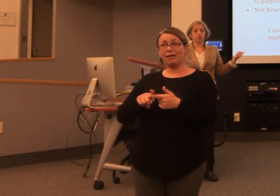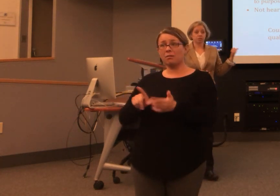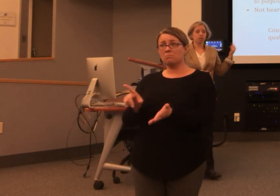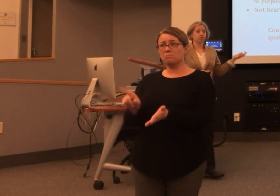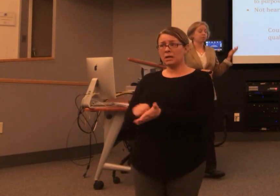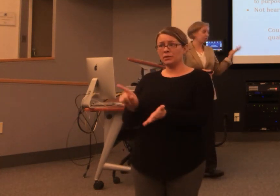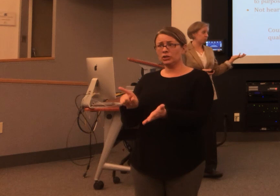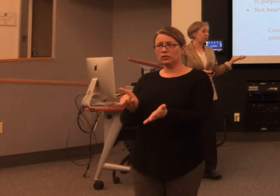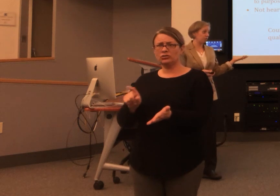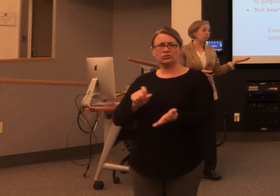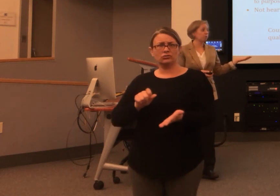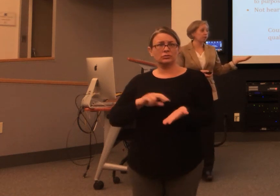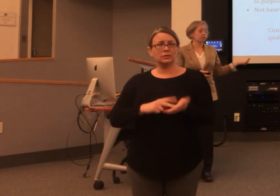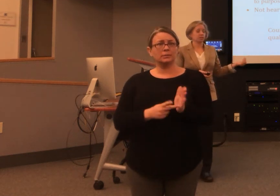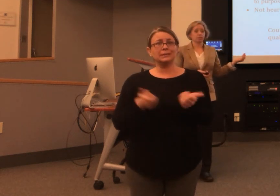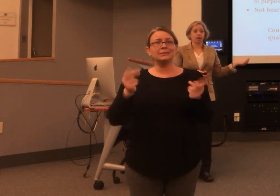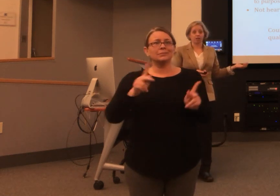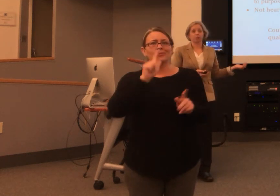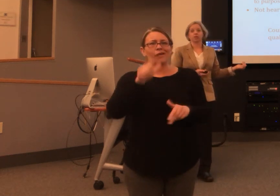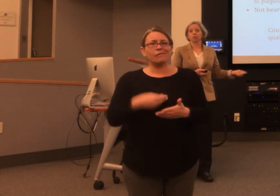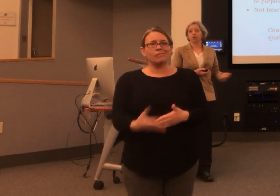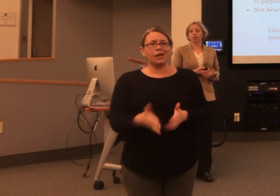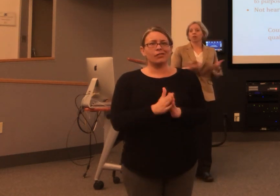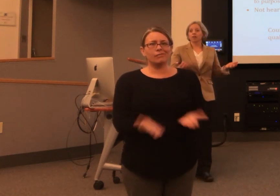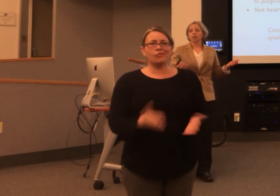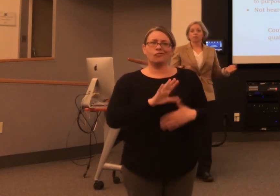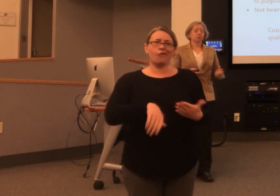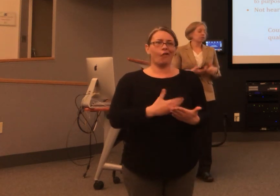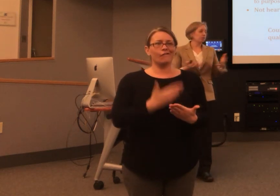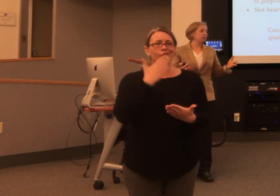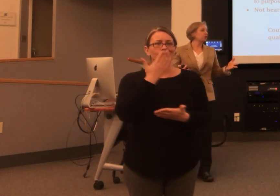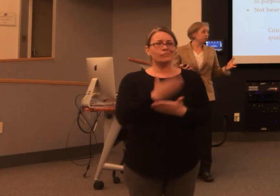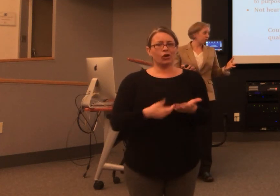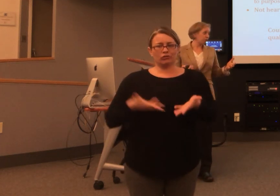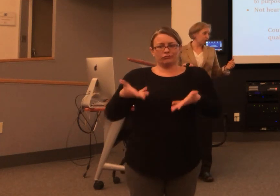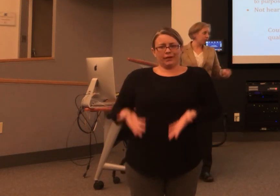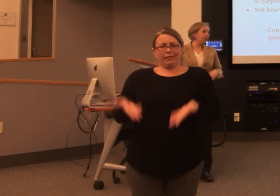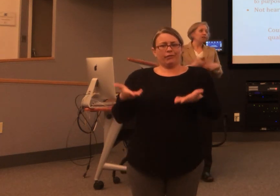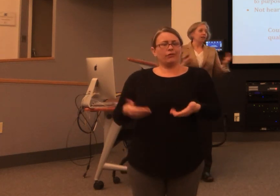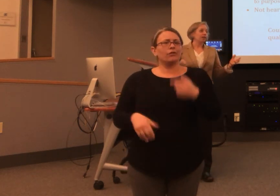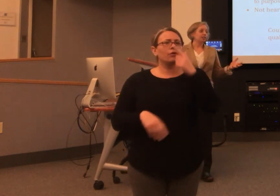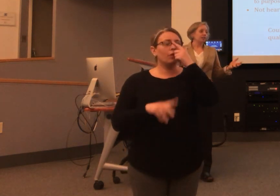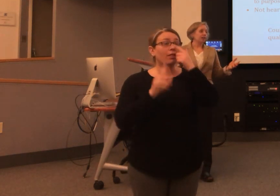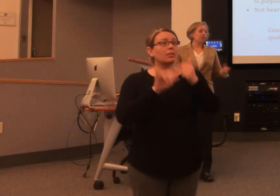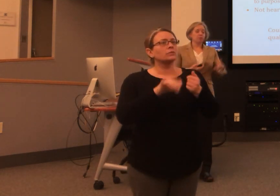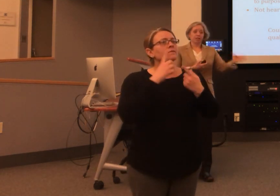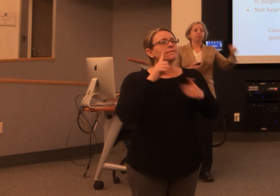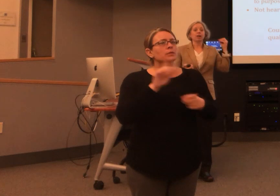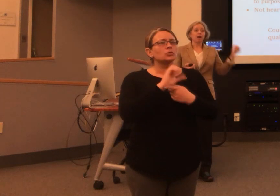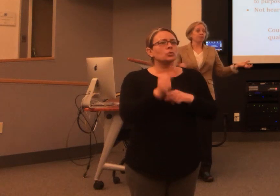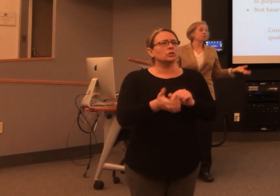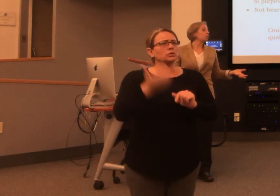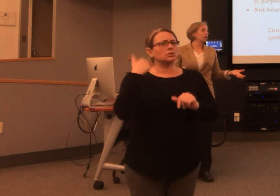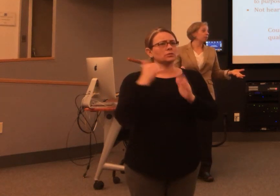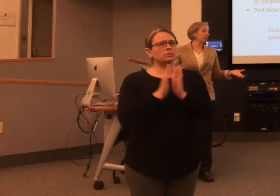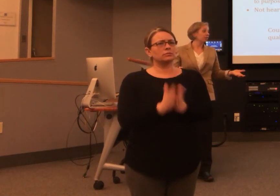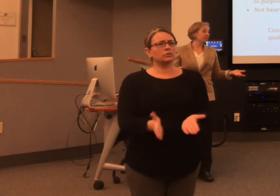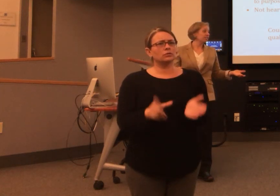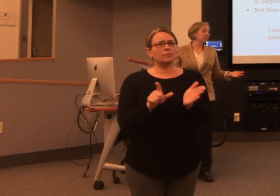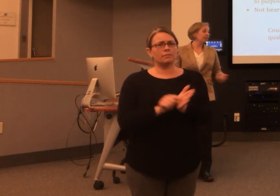There was a lawsuit about this with the former President's biography where it was all about Gerald Ford and everybody copied just one part of Nixon,